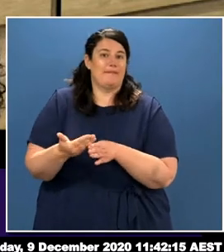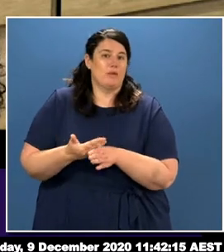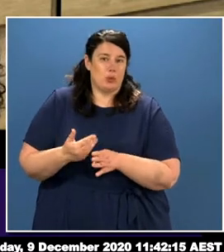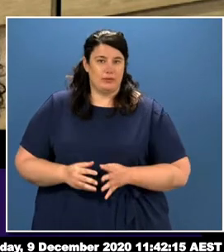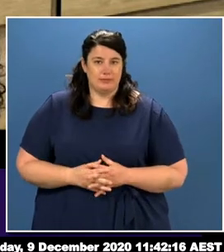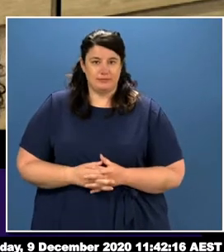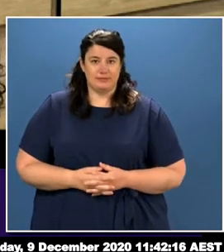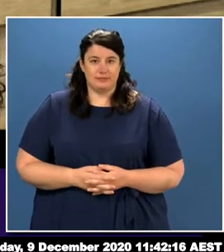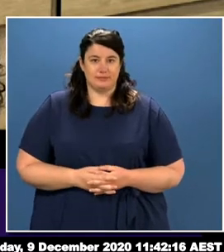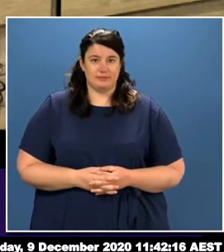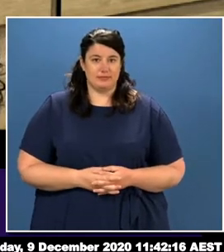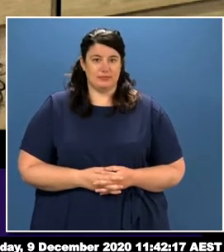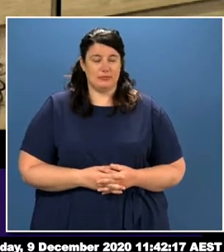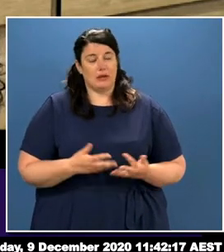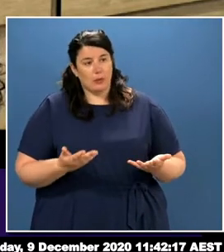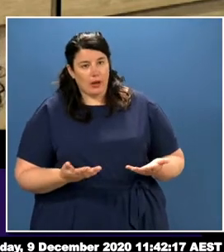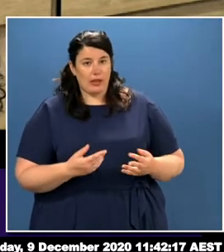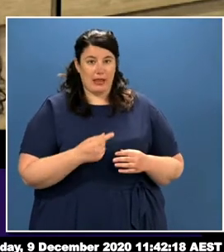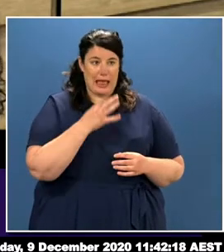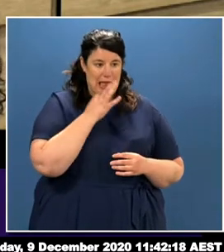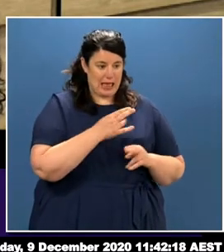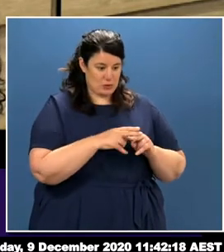And we would say that asking to fly the night before an